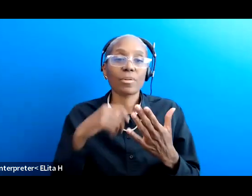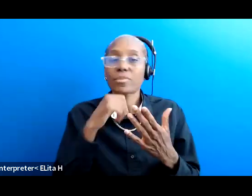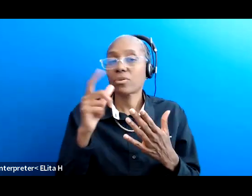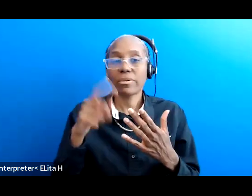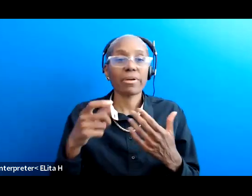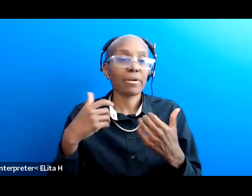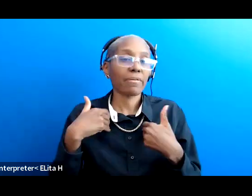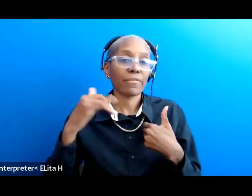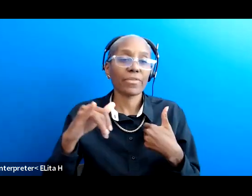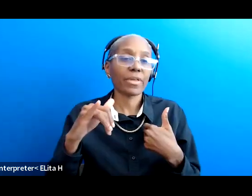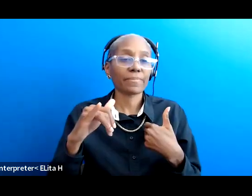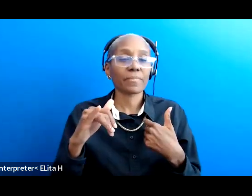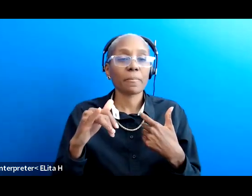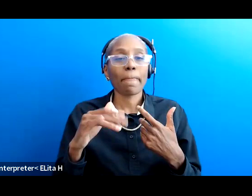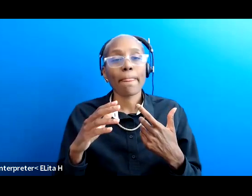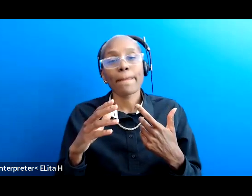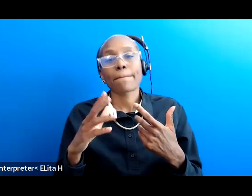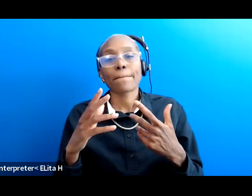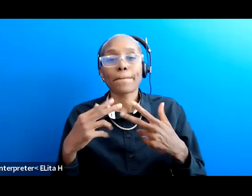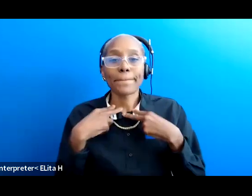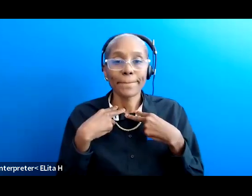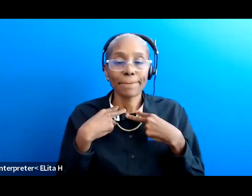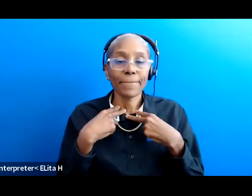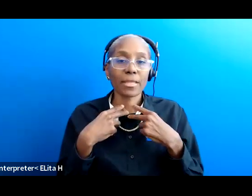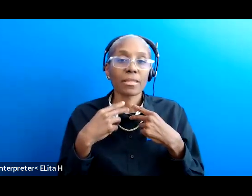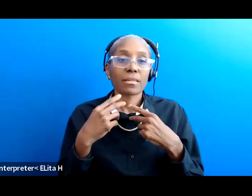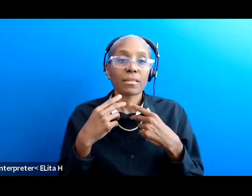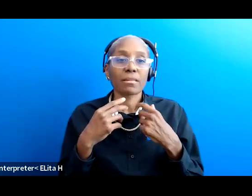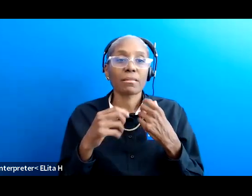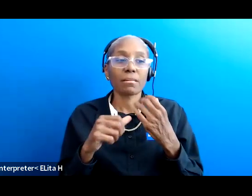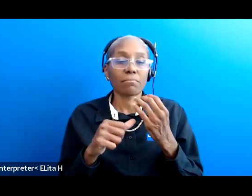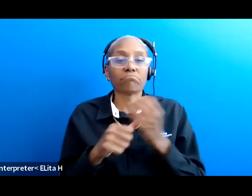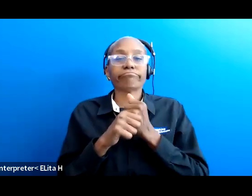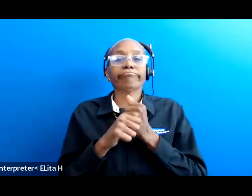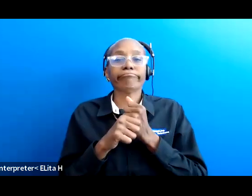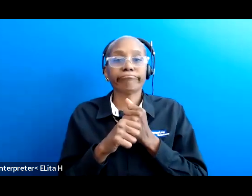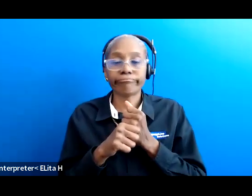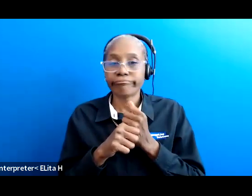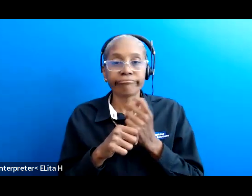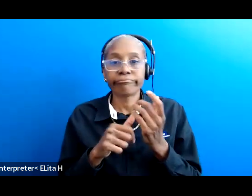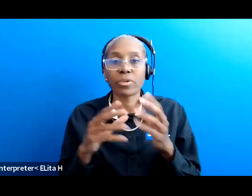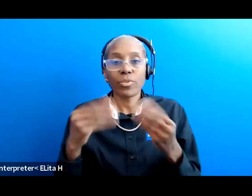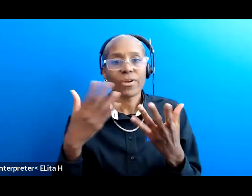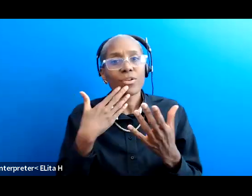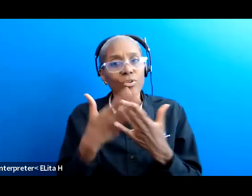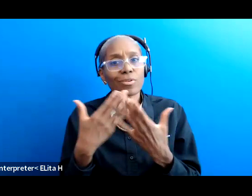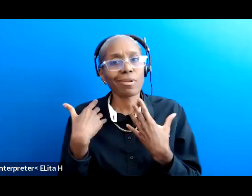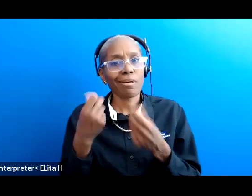those incontinences and you'll be providing good health to your bowel.